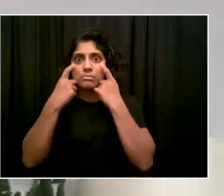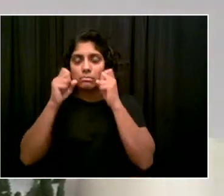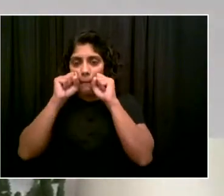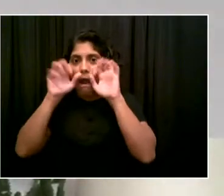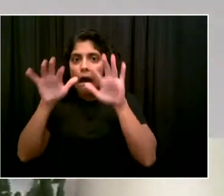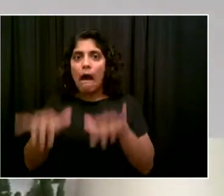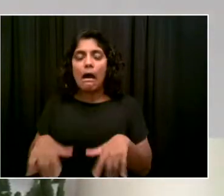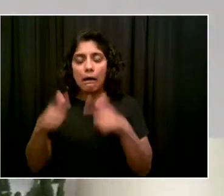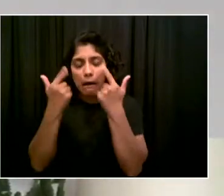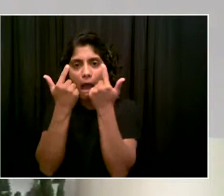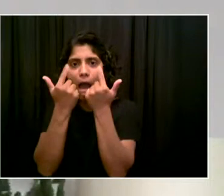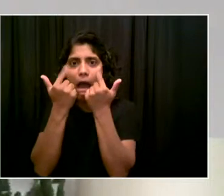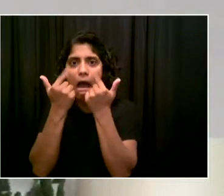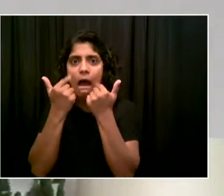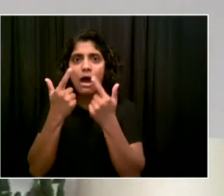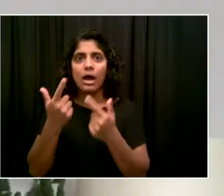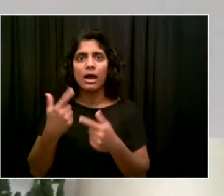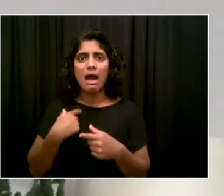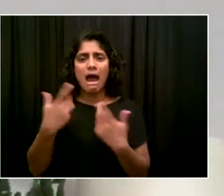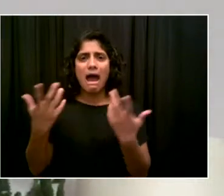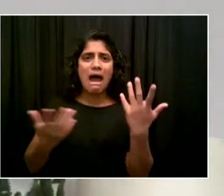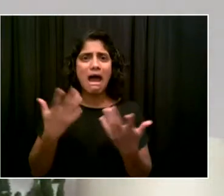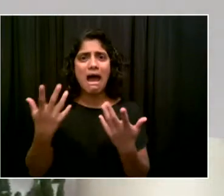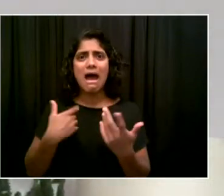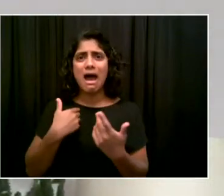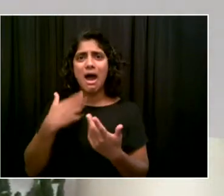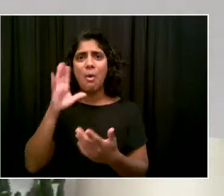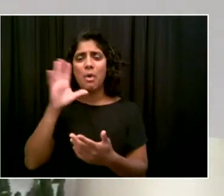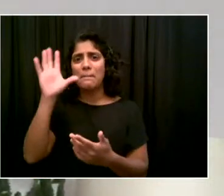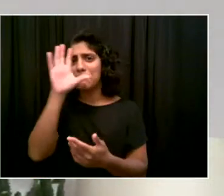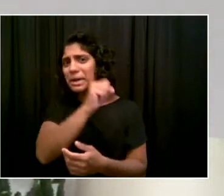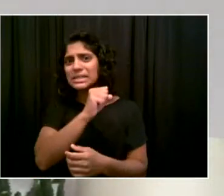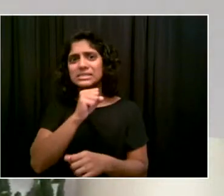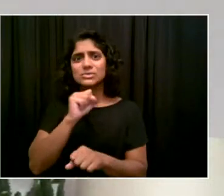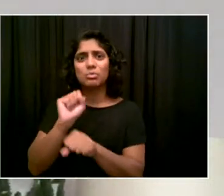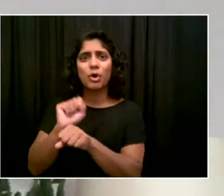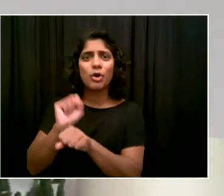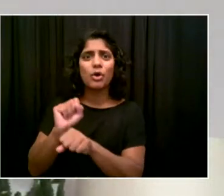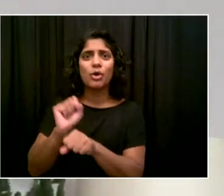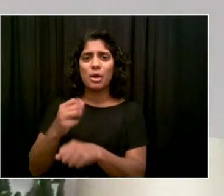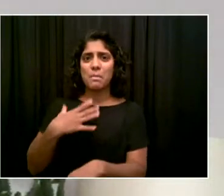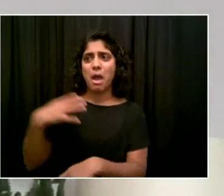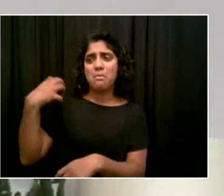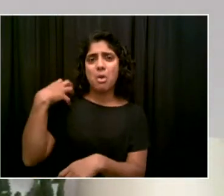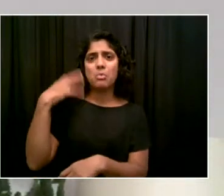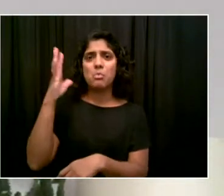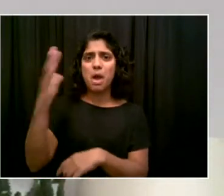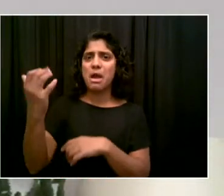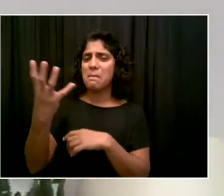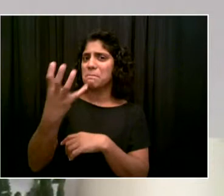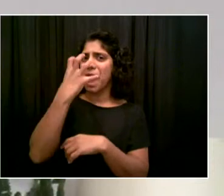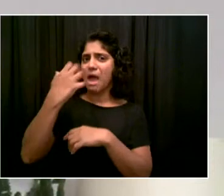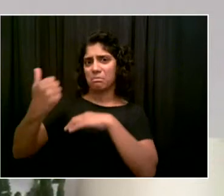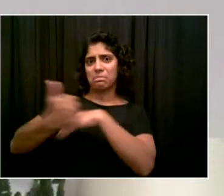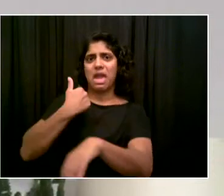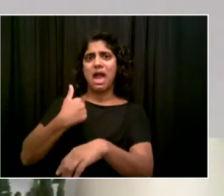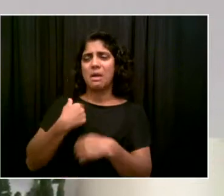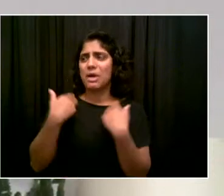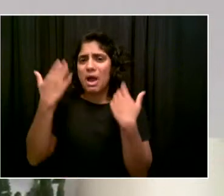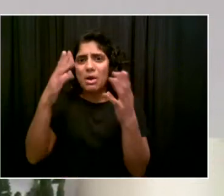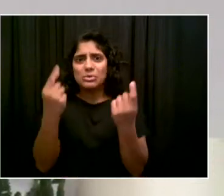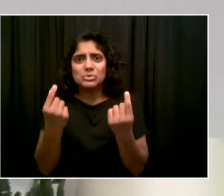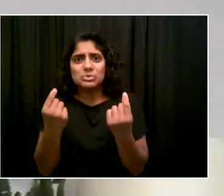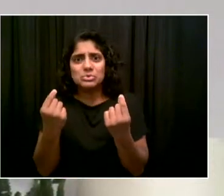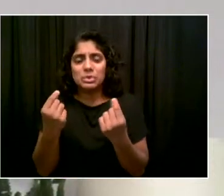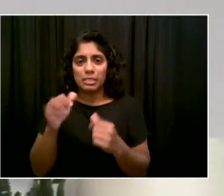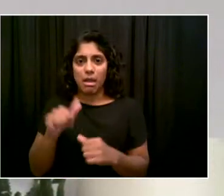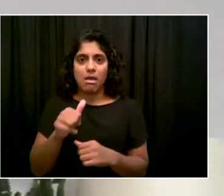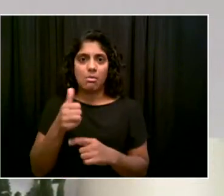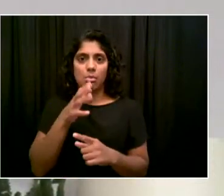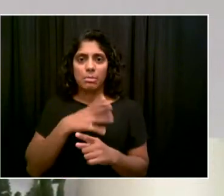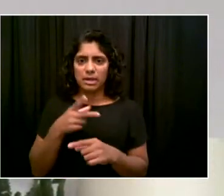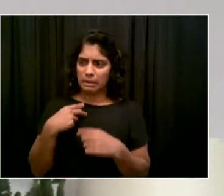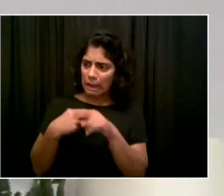GOING TO BE